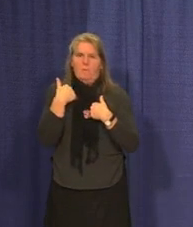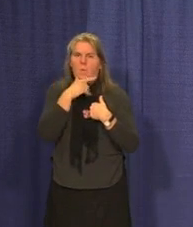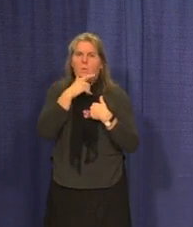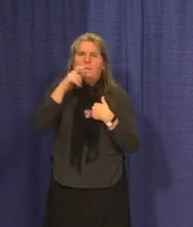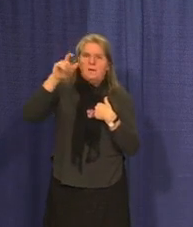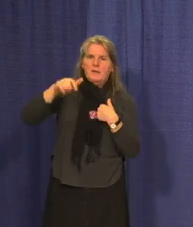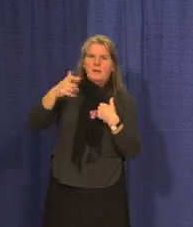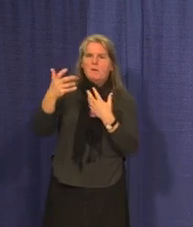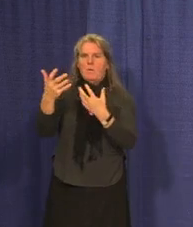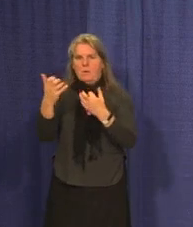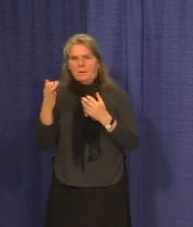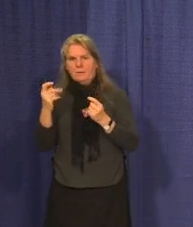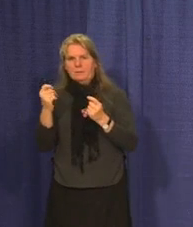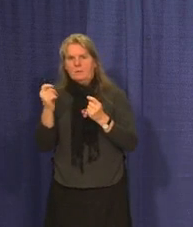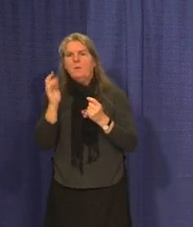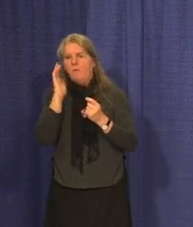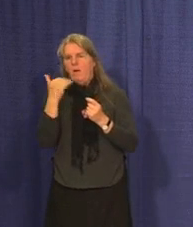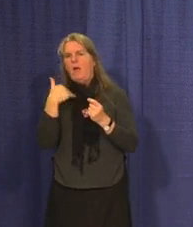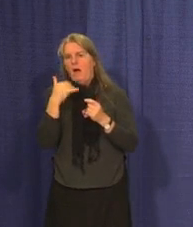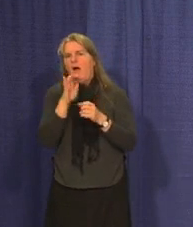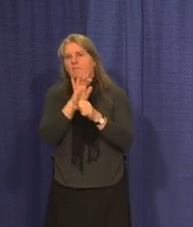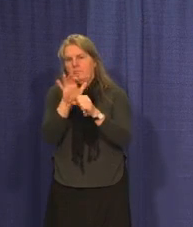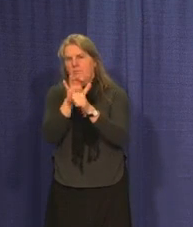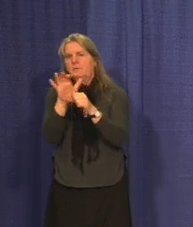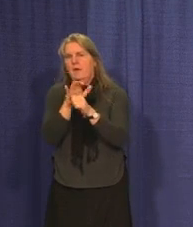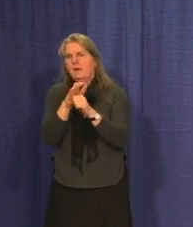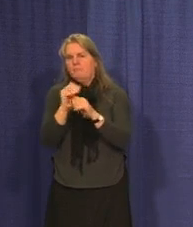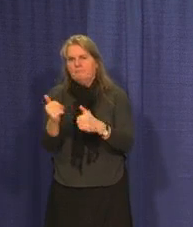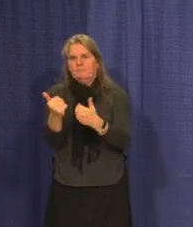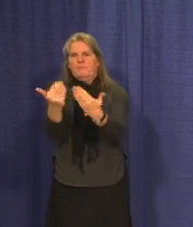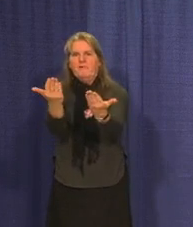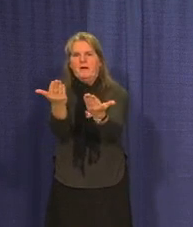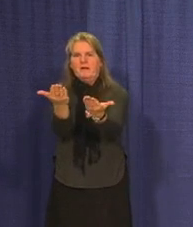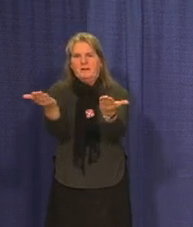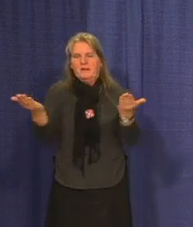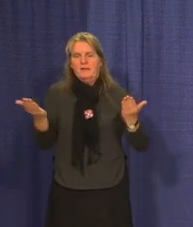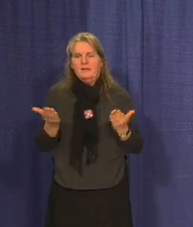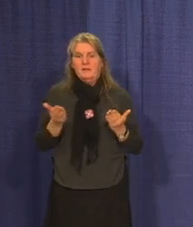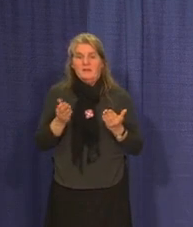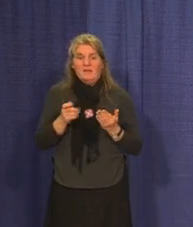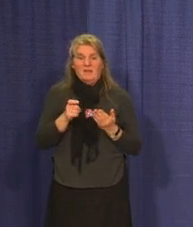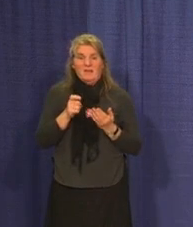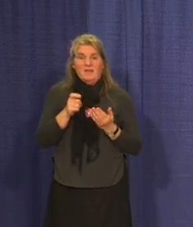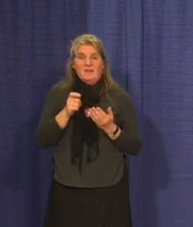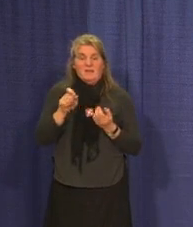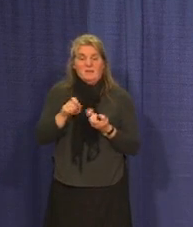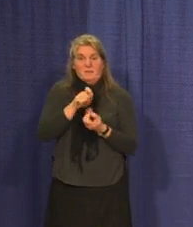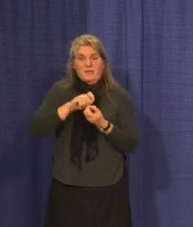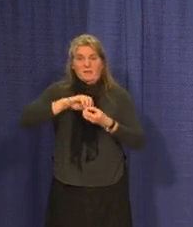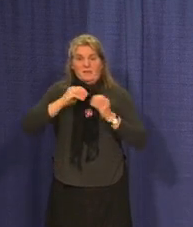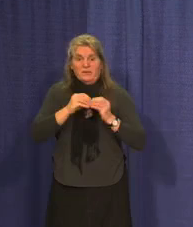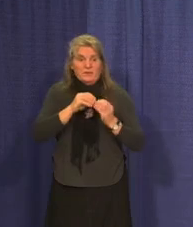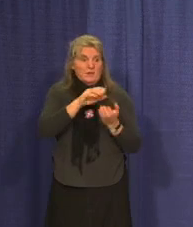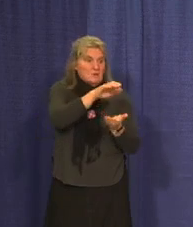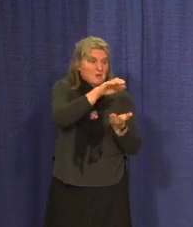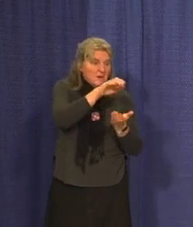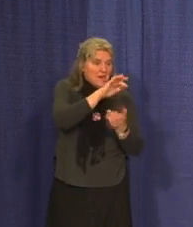anyone that wants or needs it. But the quantities of each